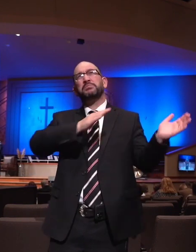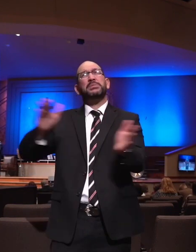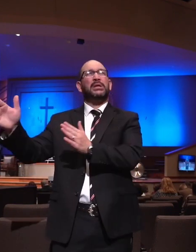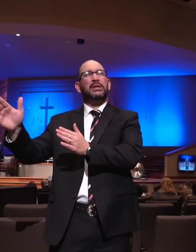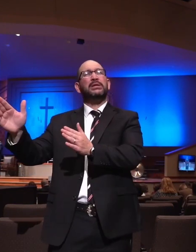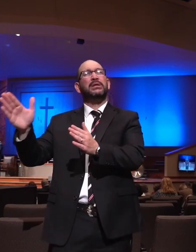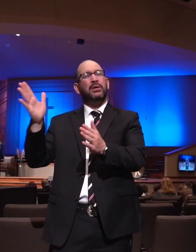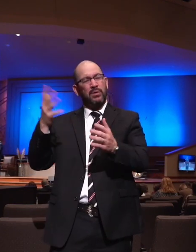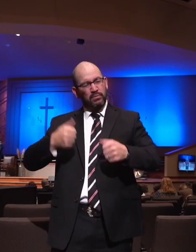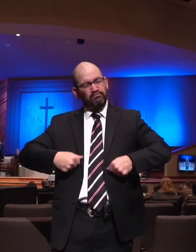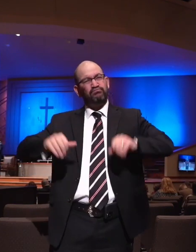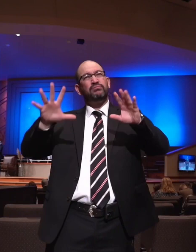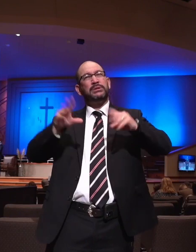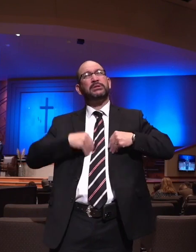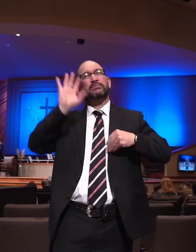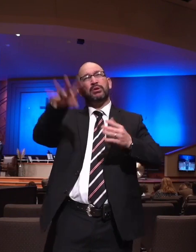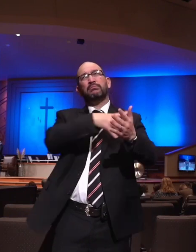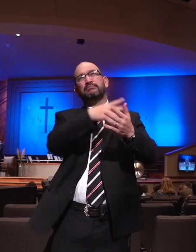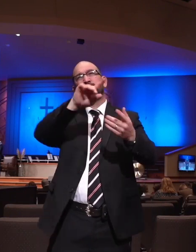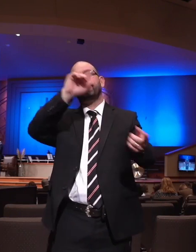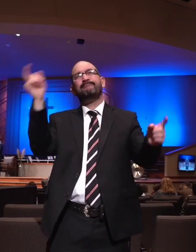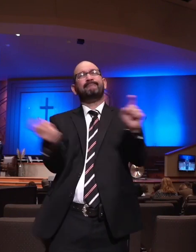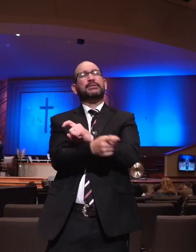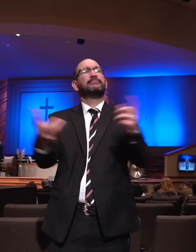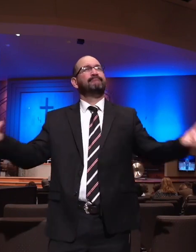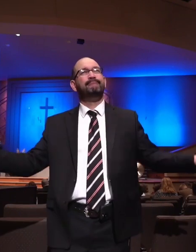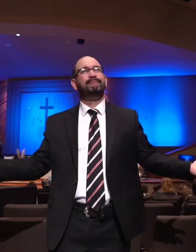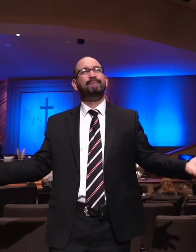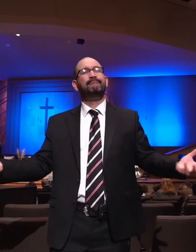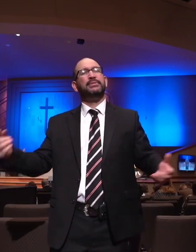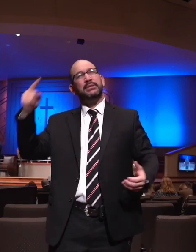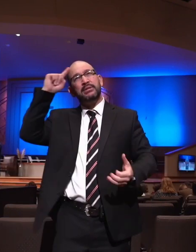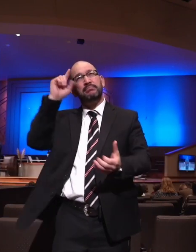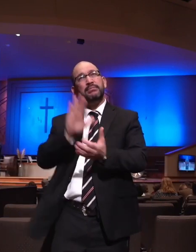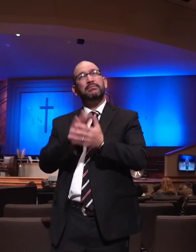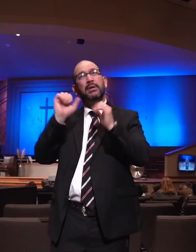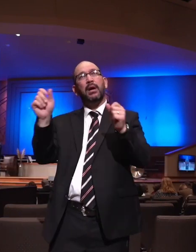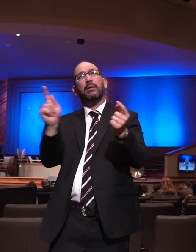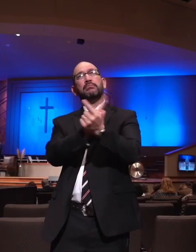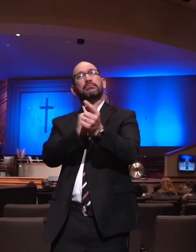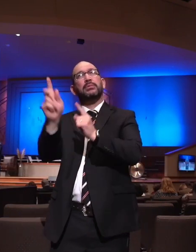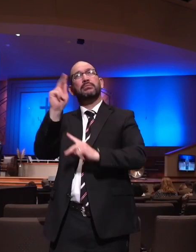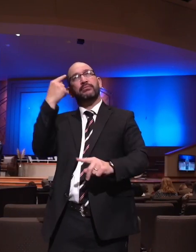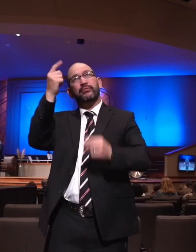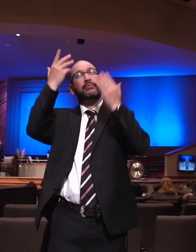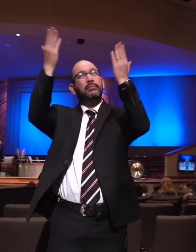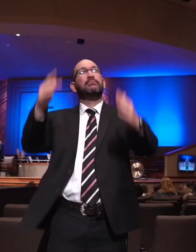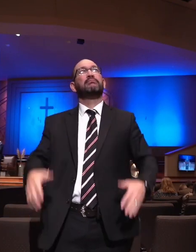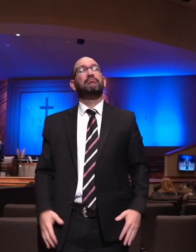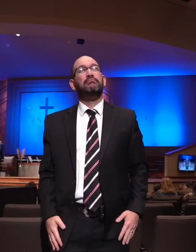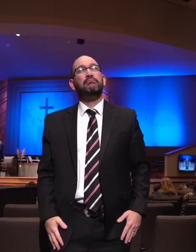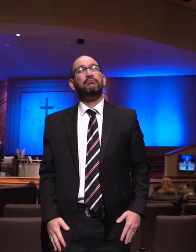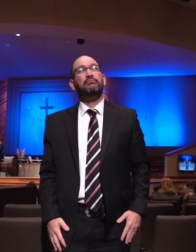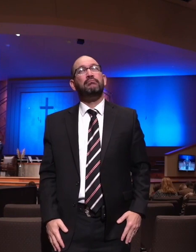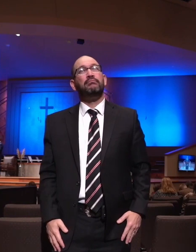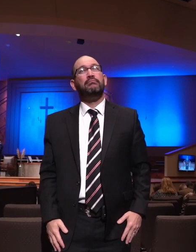I am going to believe that you're going to give me people that I can reach and Lord I'm coming down to an altar tonight to